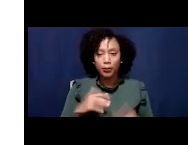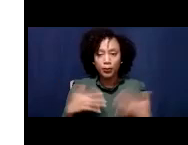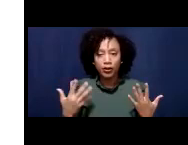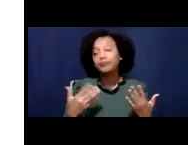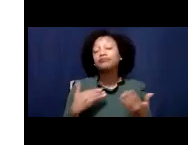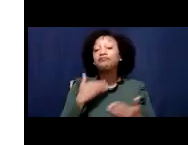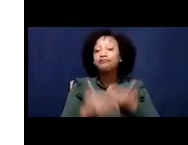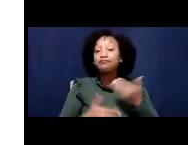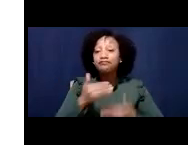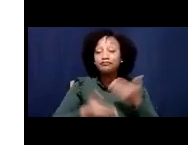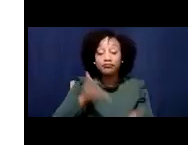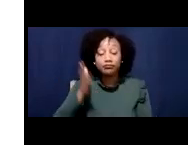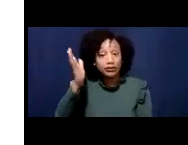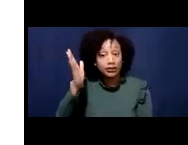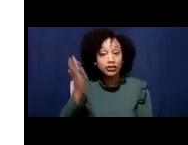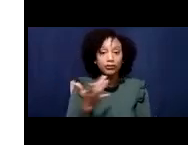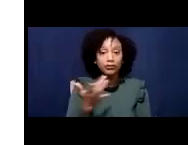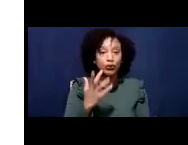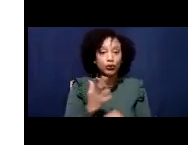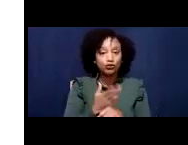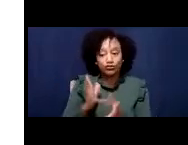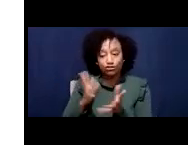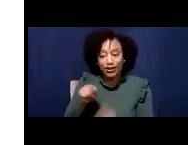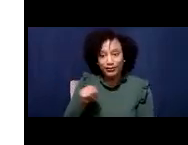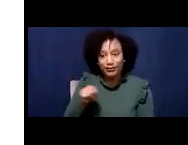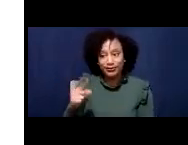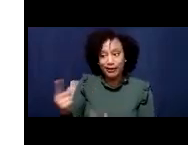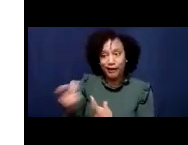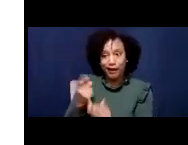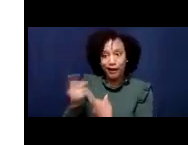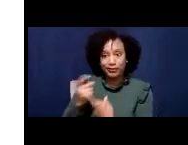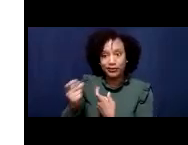we prefer that you use the chat feature to ask any questions that come up.